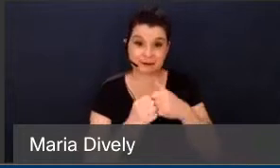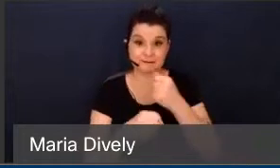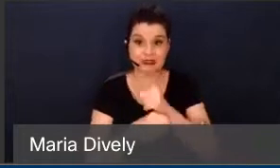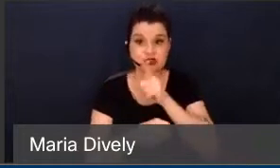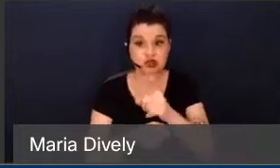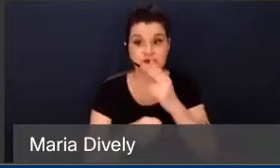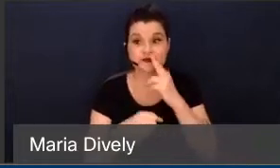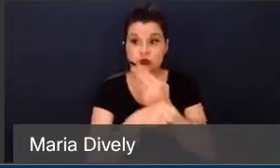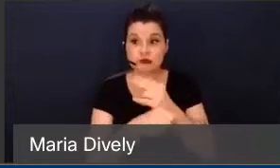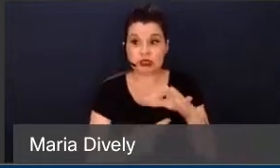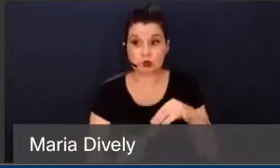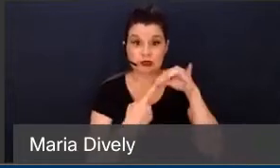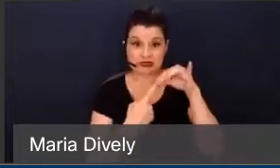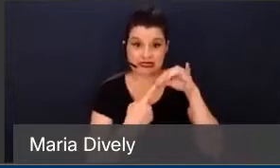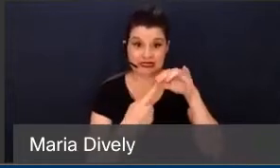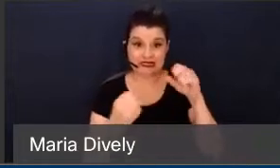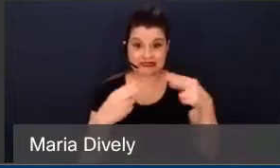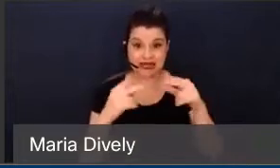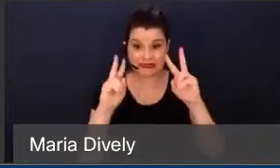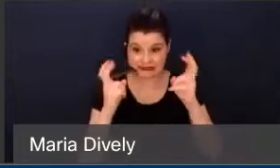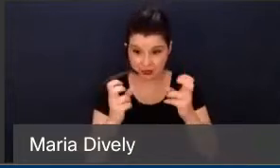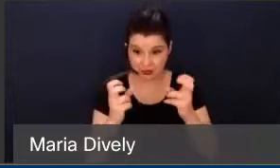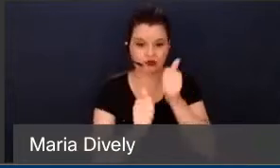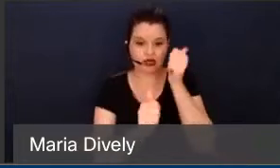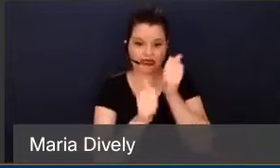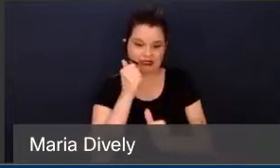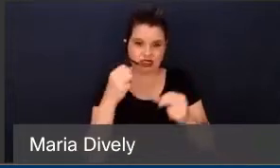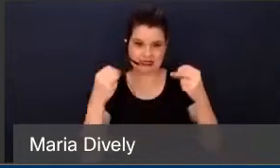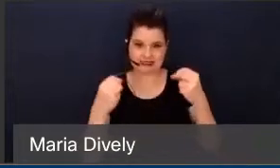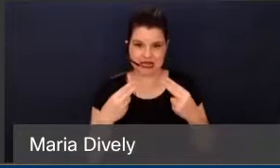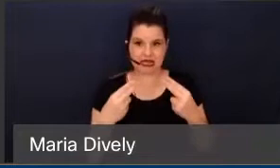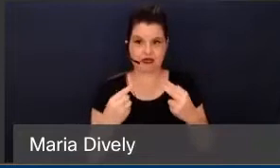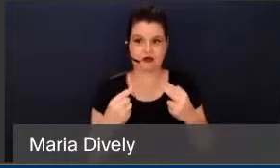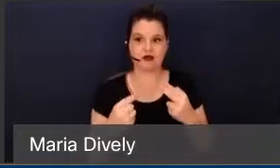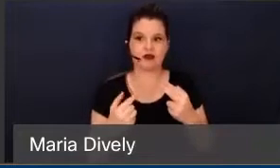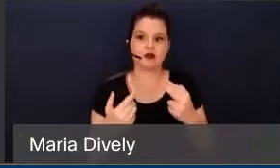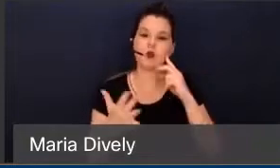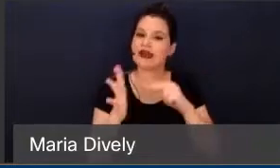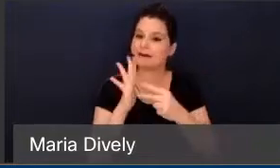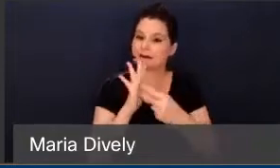a unique slide title for each slide. Uh, what I mean by this is